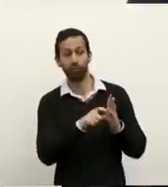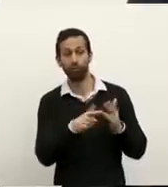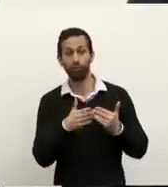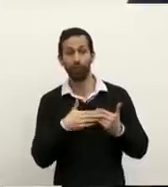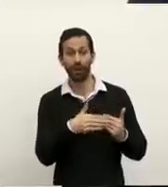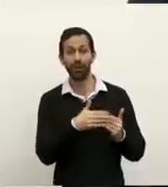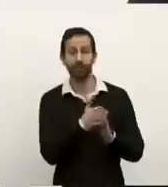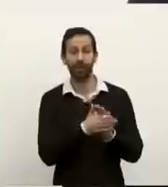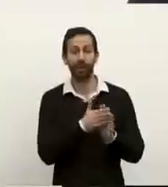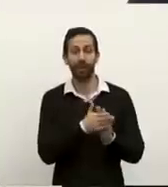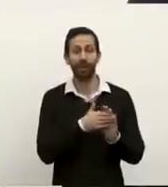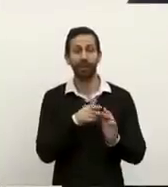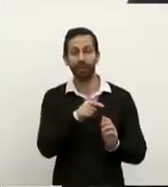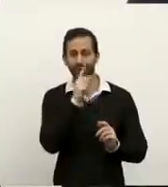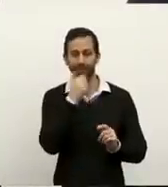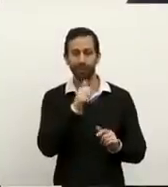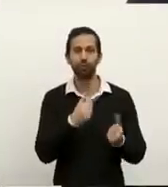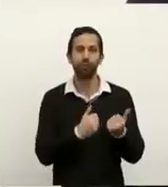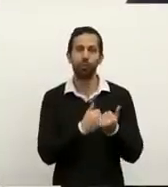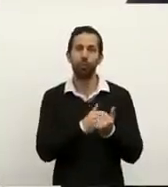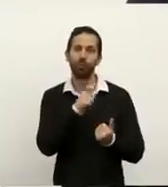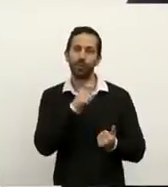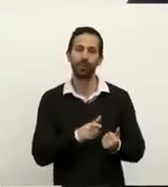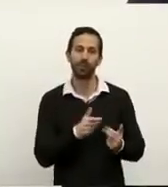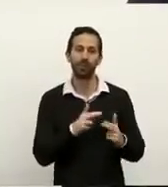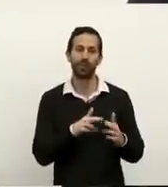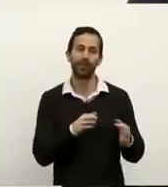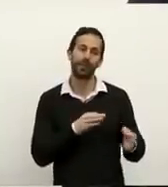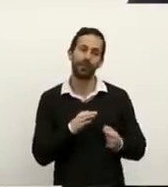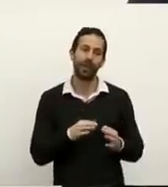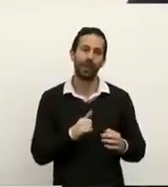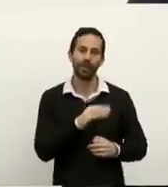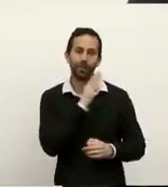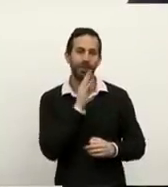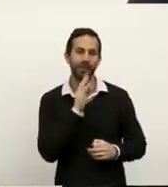there's ways to support participants where perhaps, the claim is missing the funds.